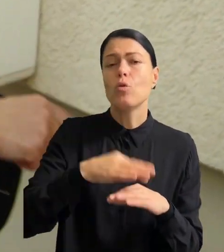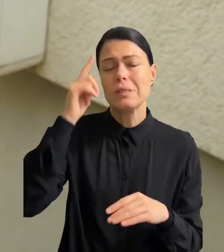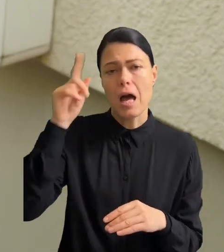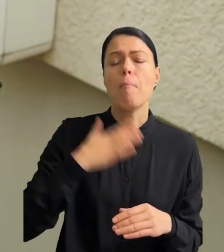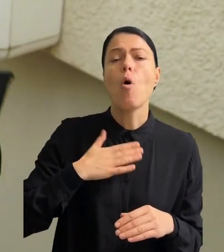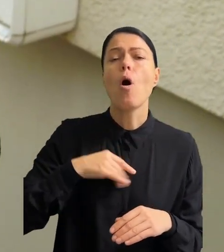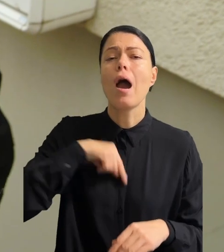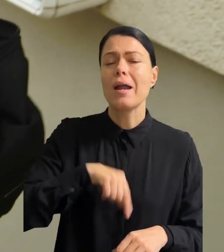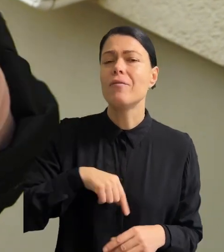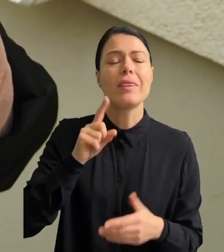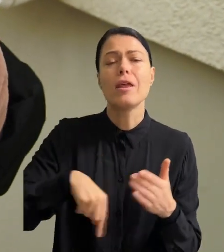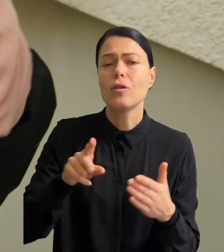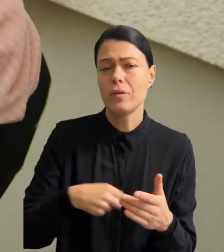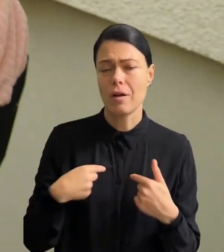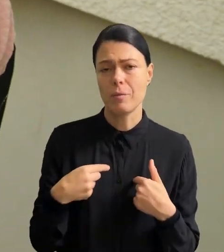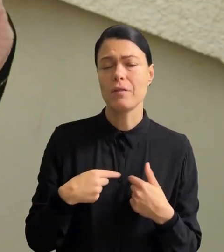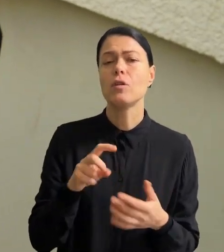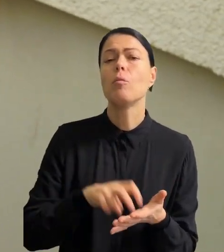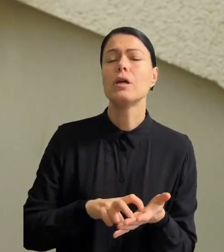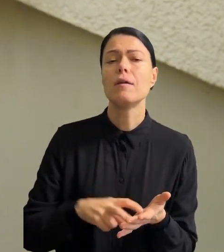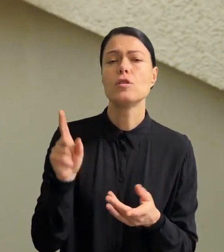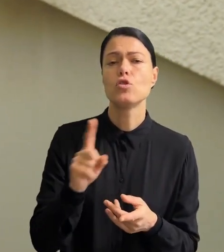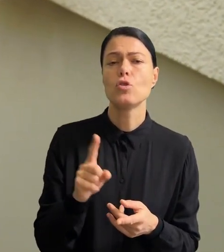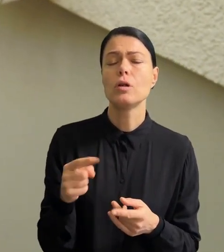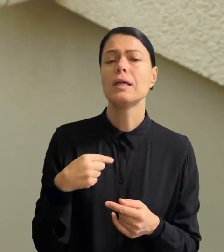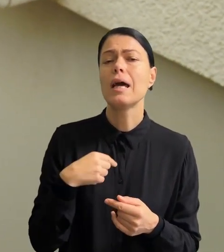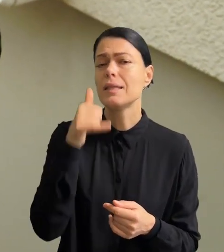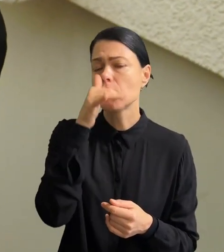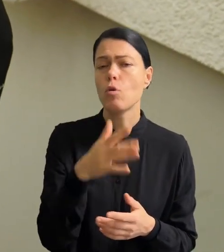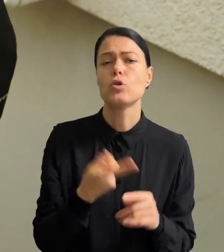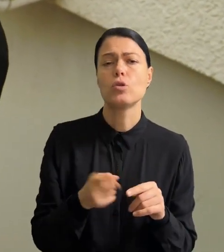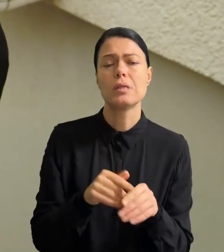He didn’t trust me; he was afraid that I wouldn’t make it.